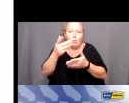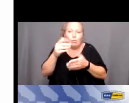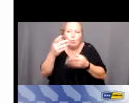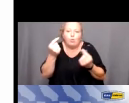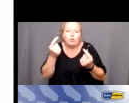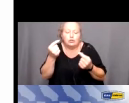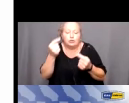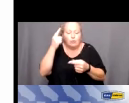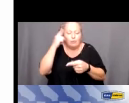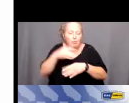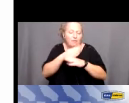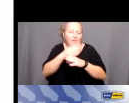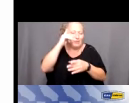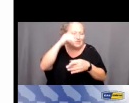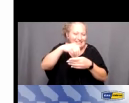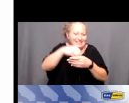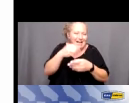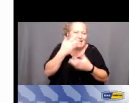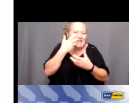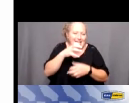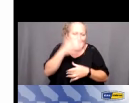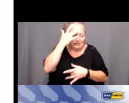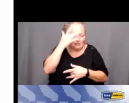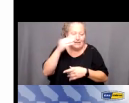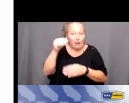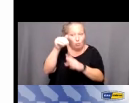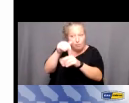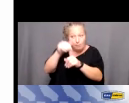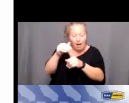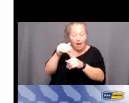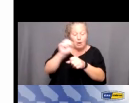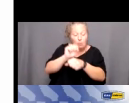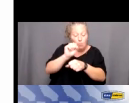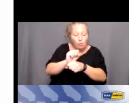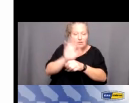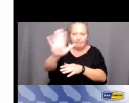And of course we remind employers of their duty under the injury illness prevention program